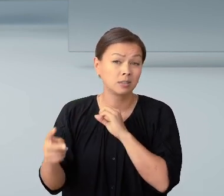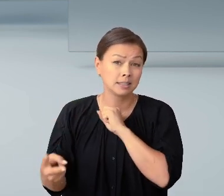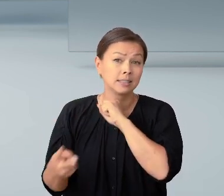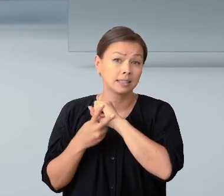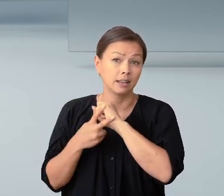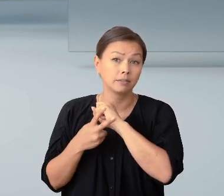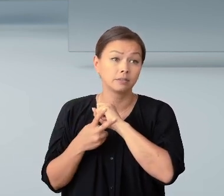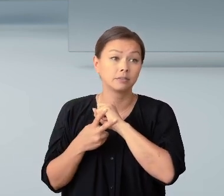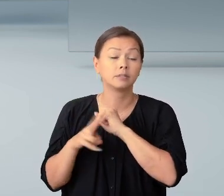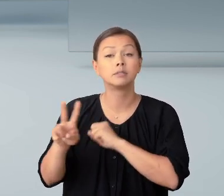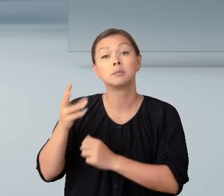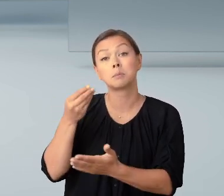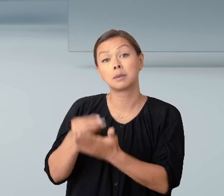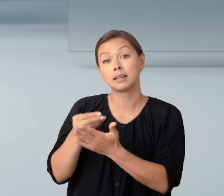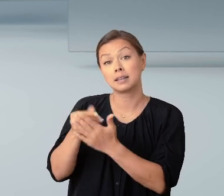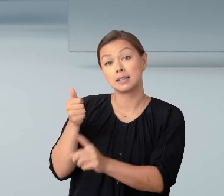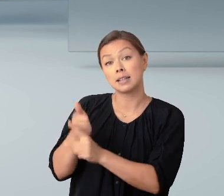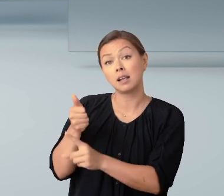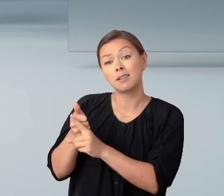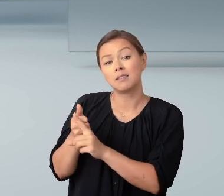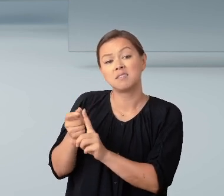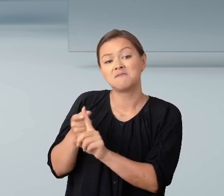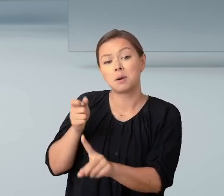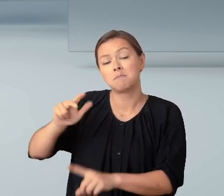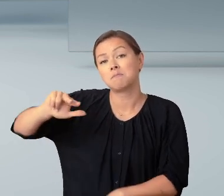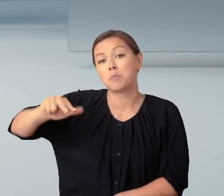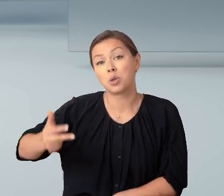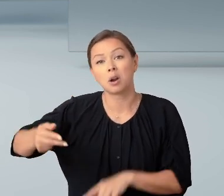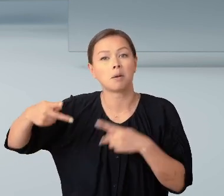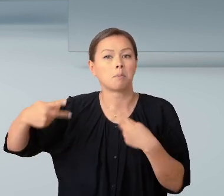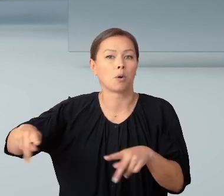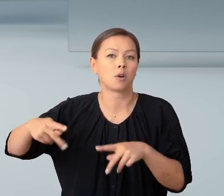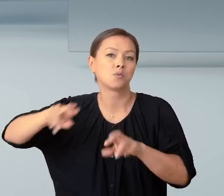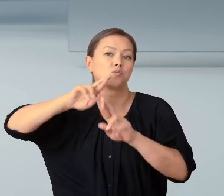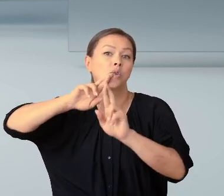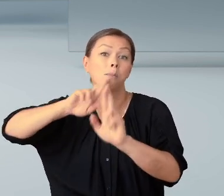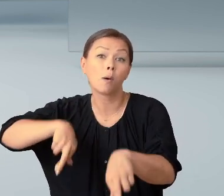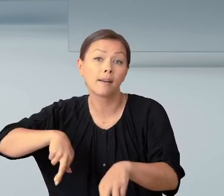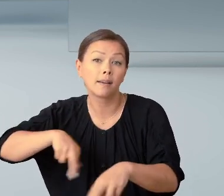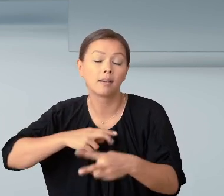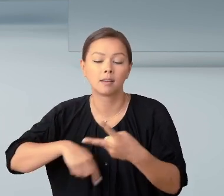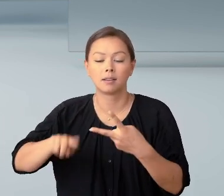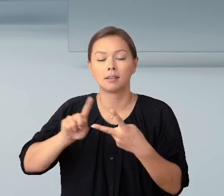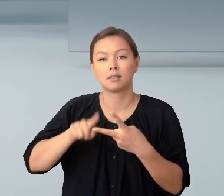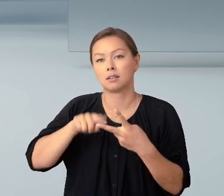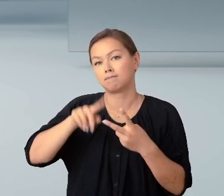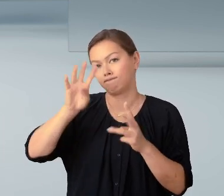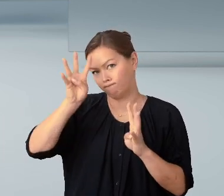savings primarily came from third-party reporting and customization spends